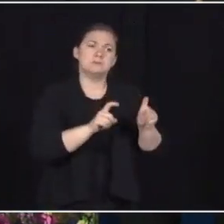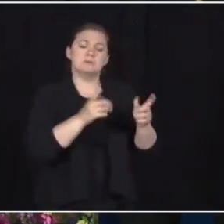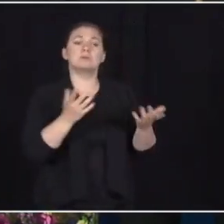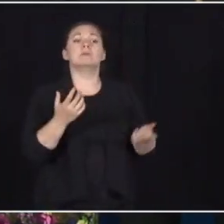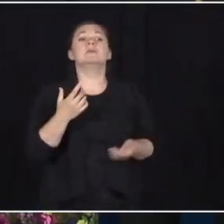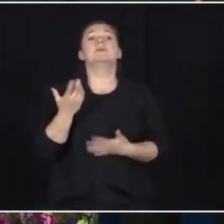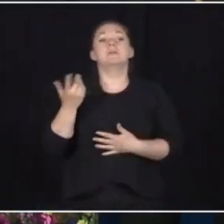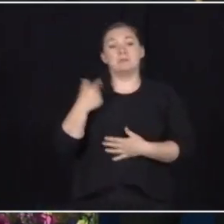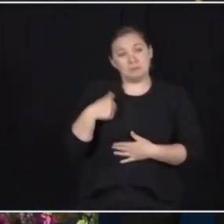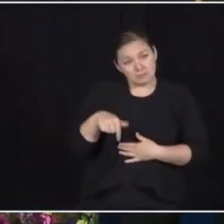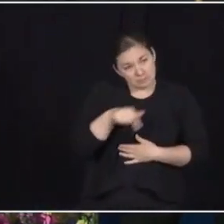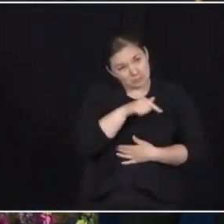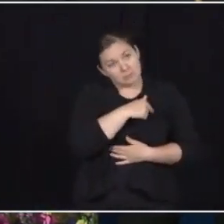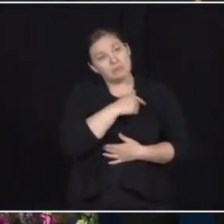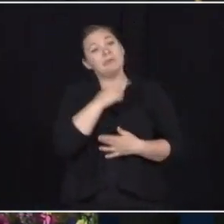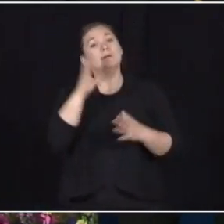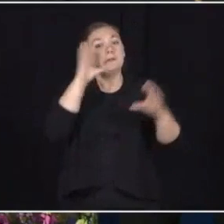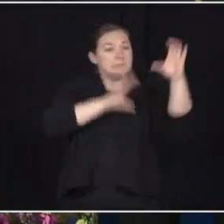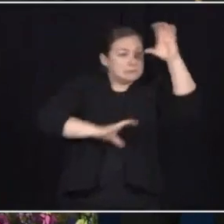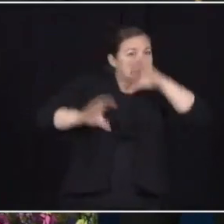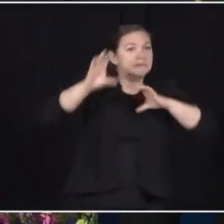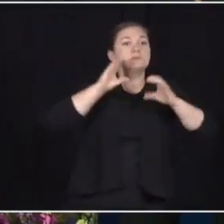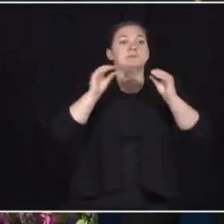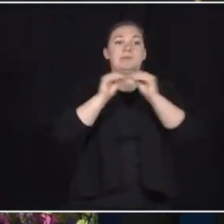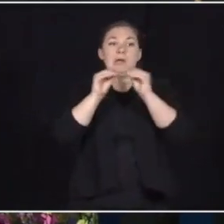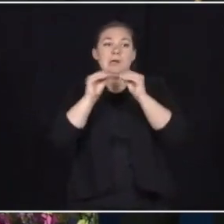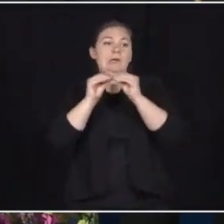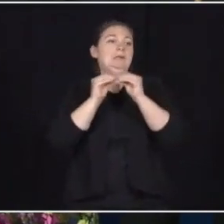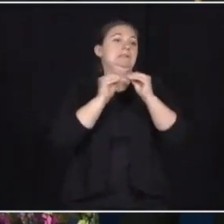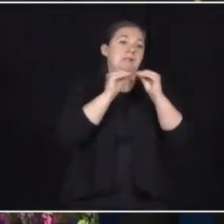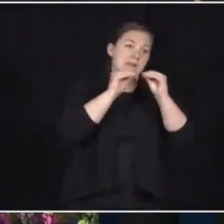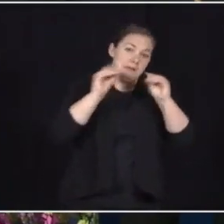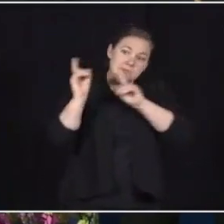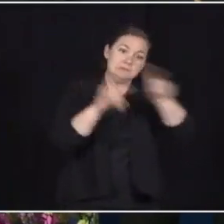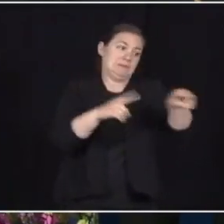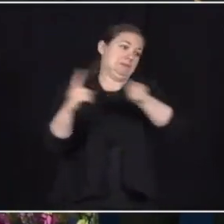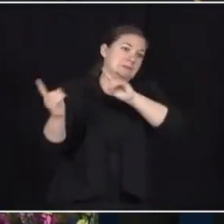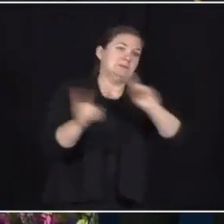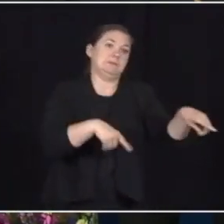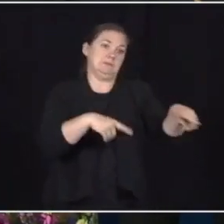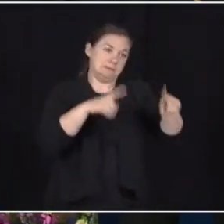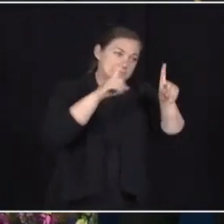the same for migrant workers? Well, we are tackling that. We are going right across the province.